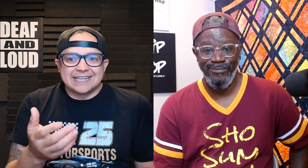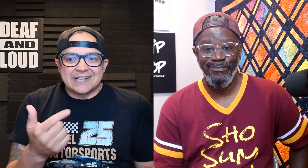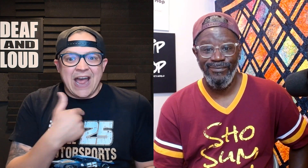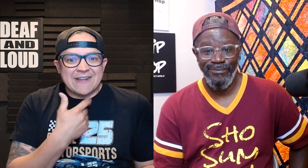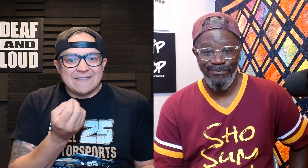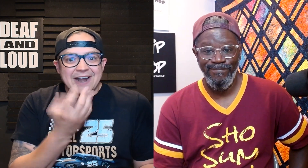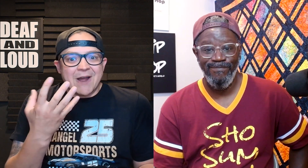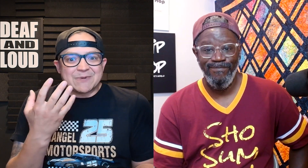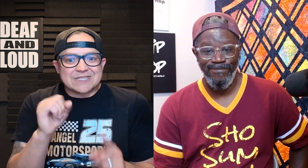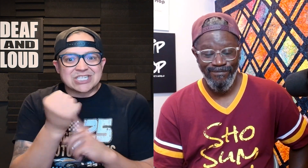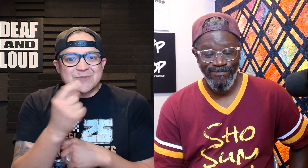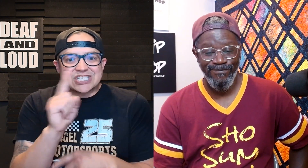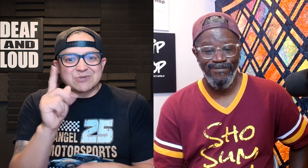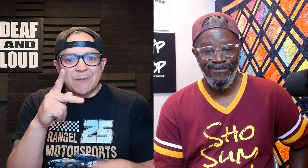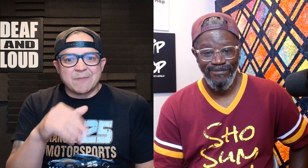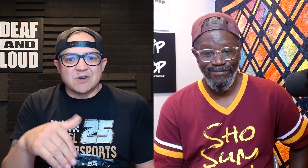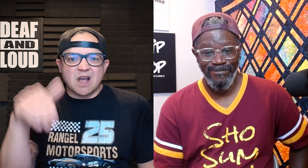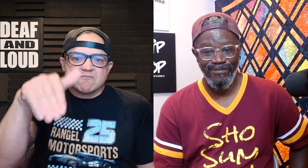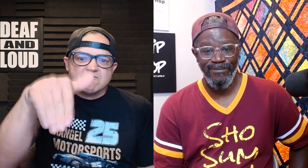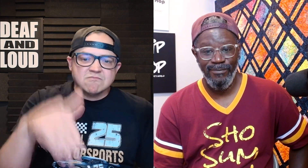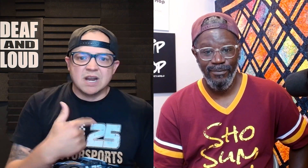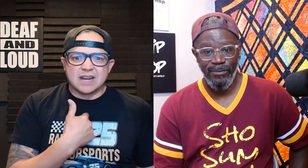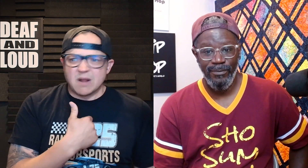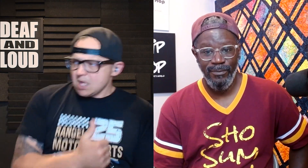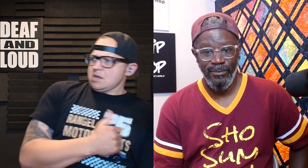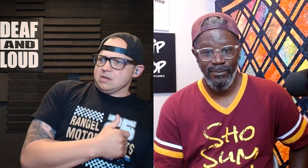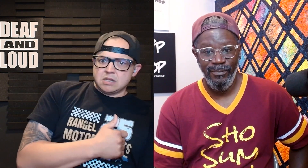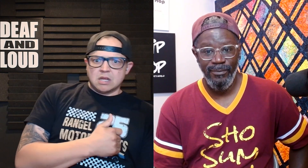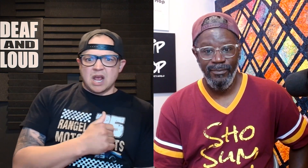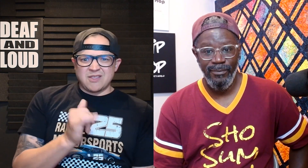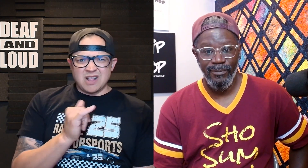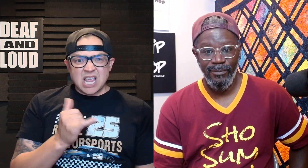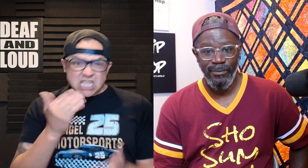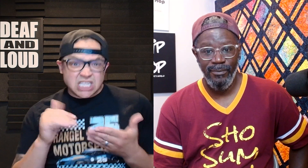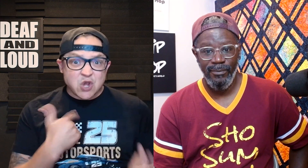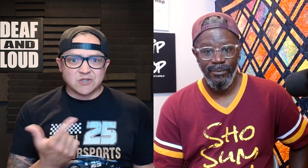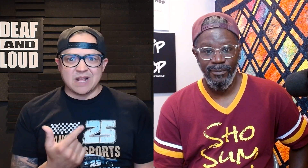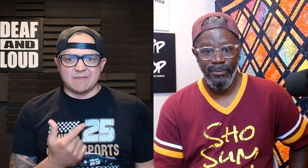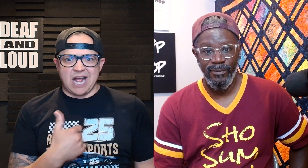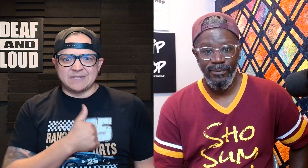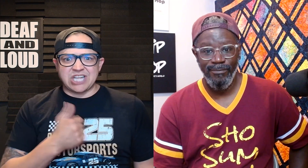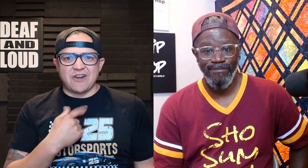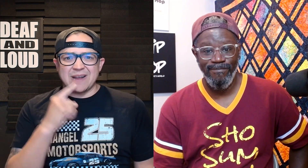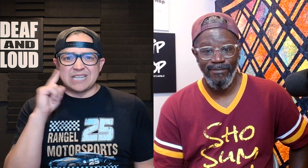Now, I've had a couple of situations where people will tap me kind of aggressively, and I'm like, whoa! And they're like, "EXCUSE ME." And I'm like, "I'm sorry, I'm Deaf."